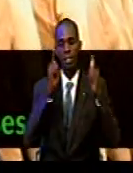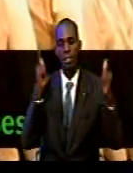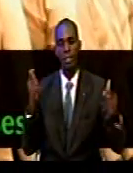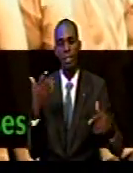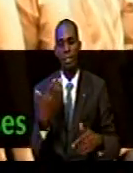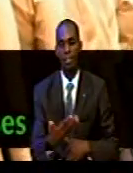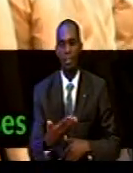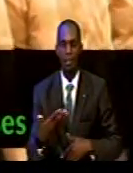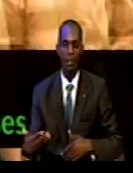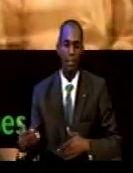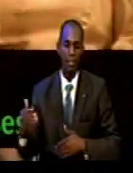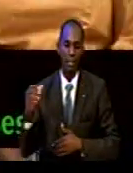still